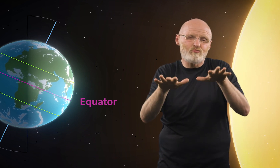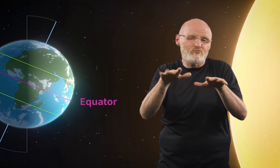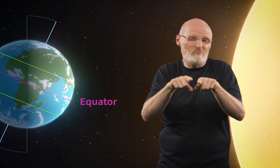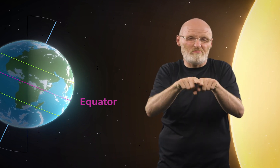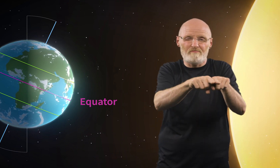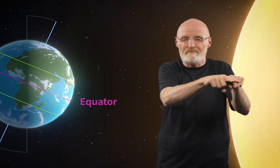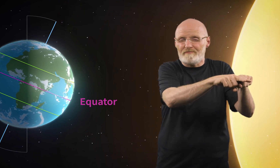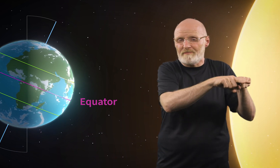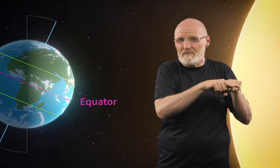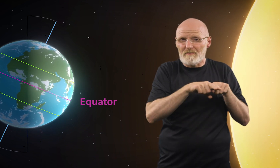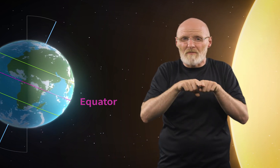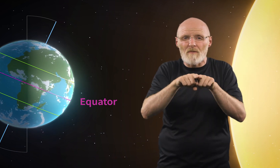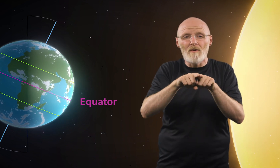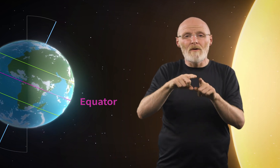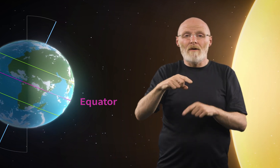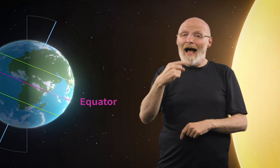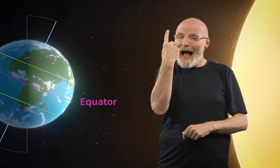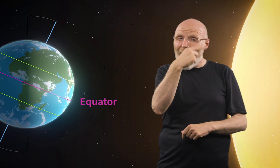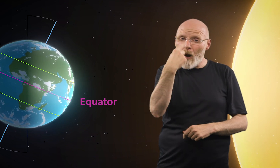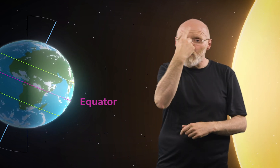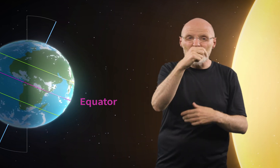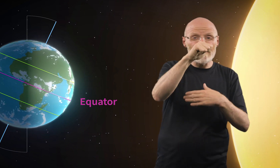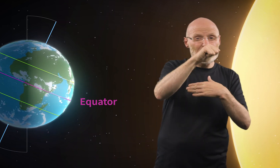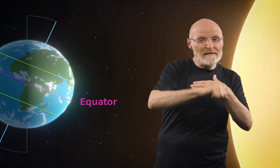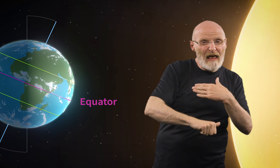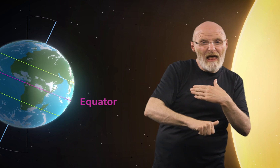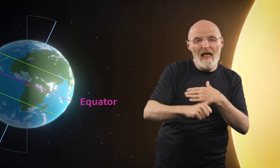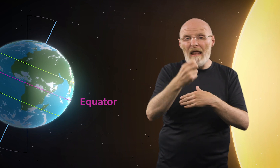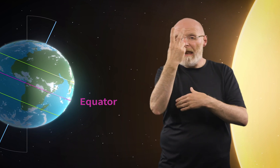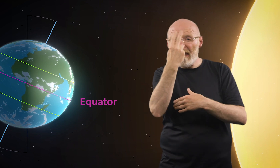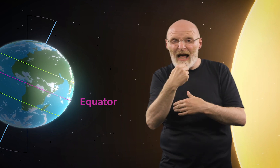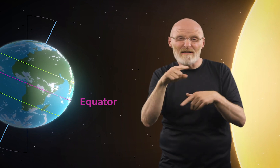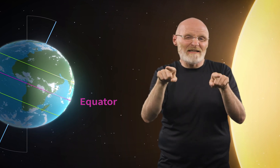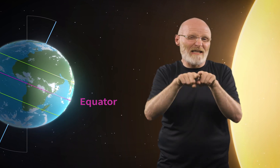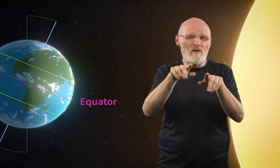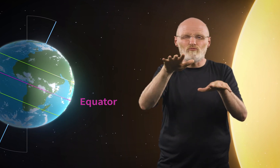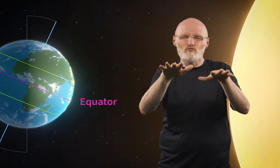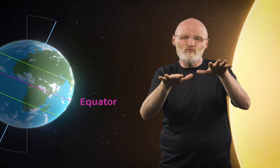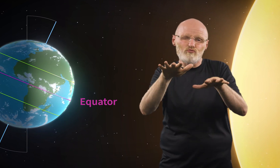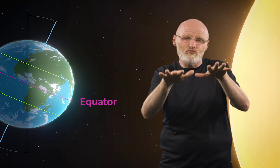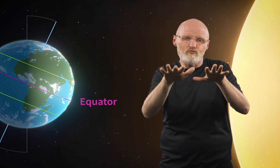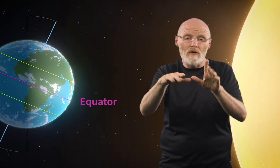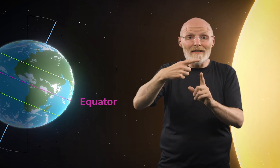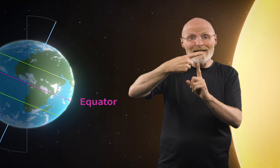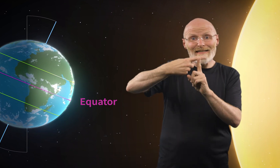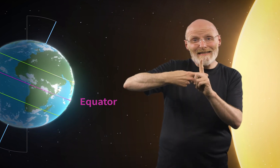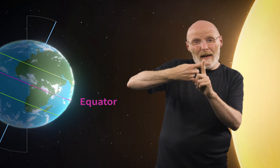The weather does not change much, nor does the length of daytime and nighttime. The temperature stays around the same too.